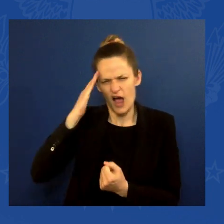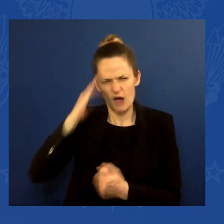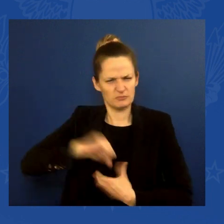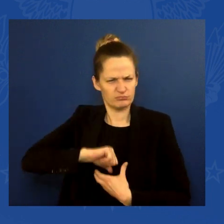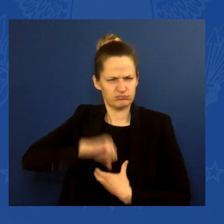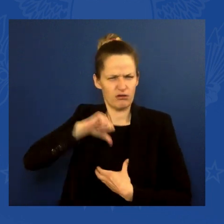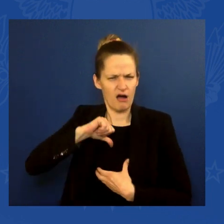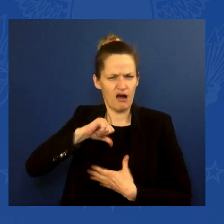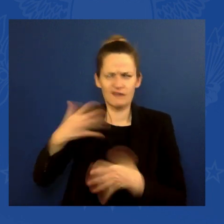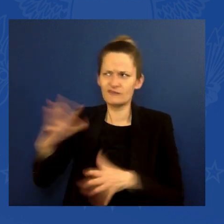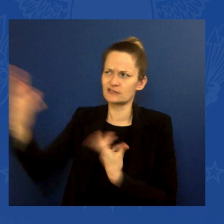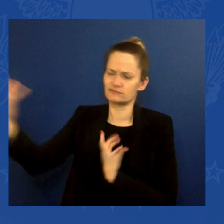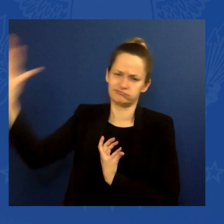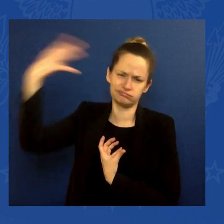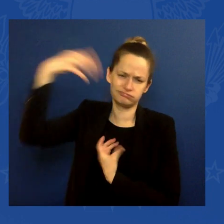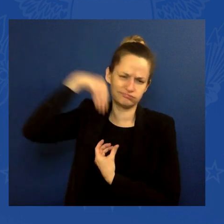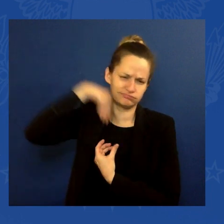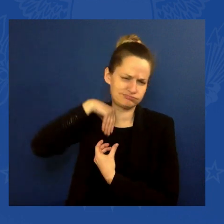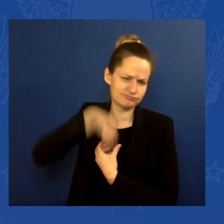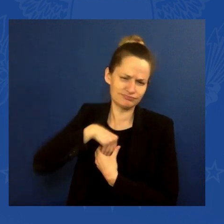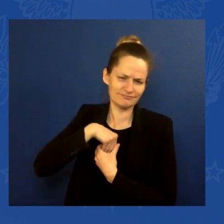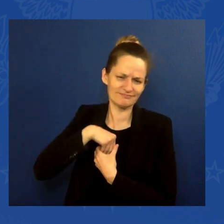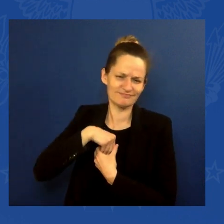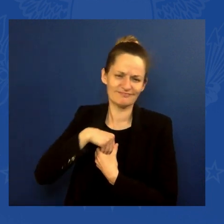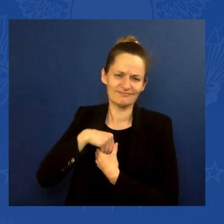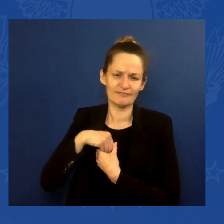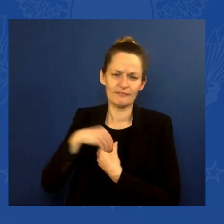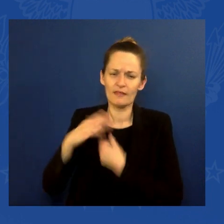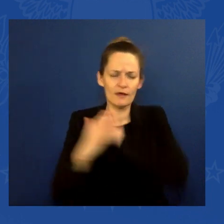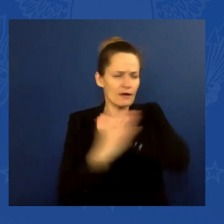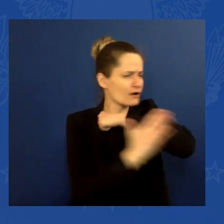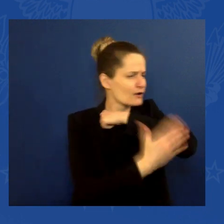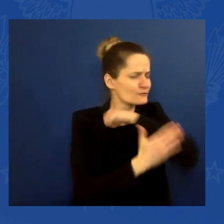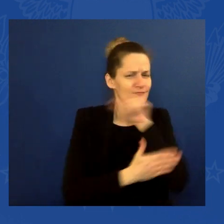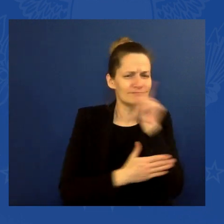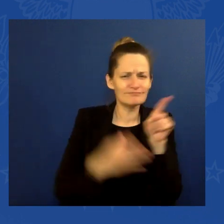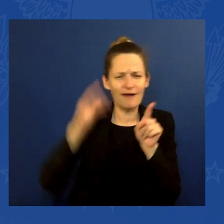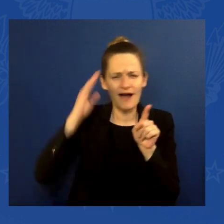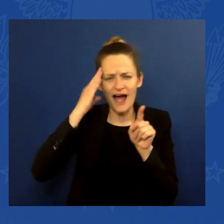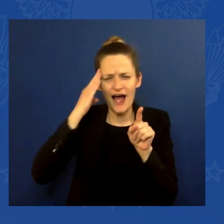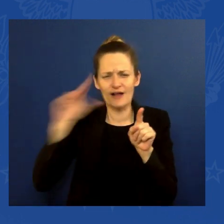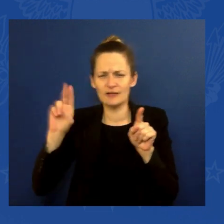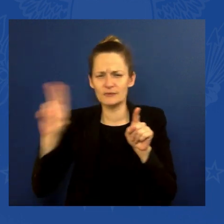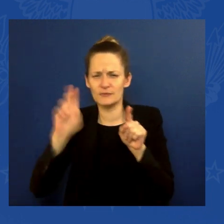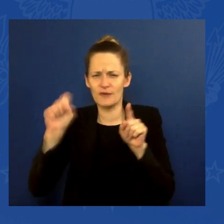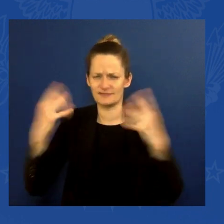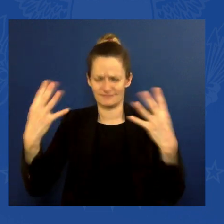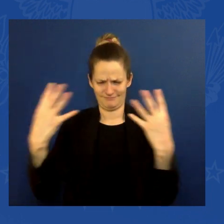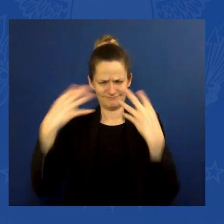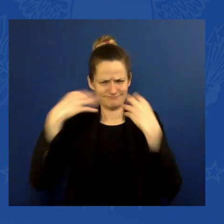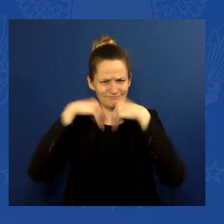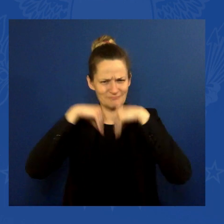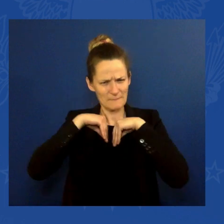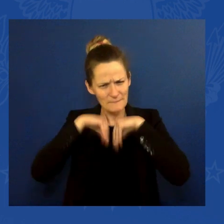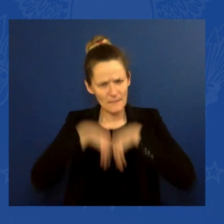and drew from the old and the new. One of my great-great-uncles wrote his "Amerikay" letter